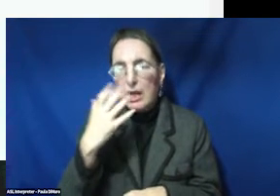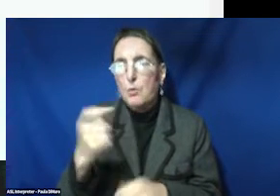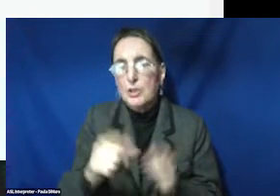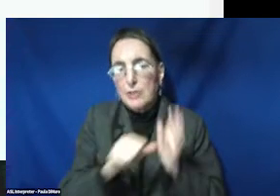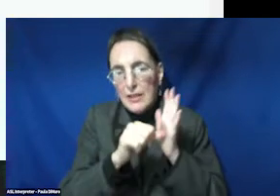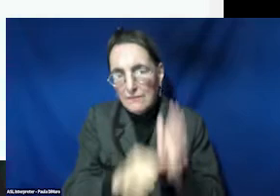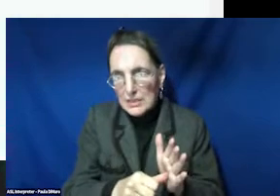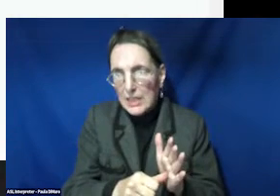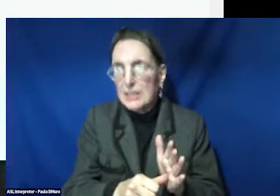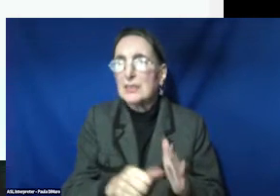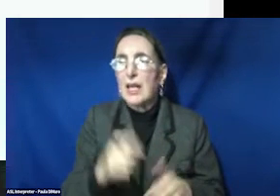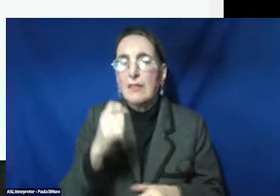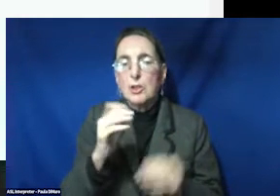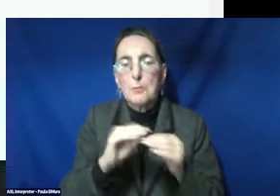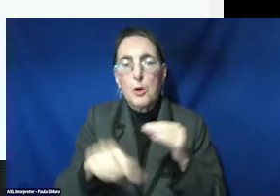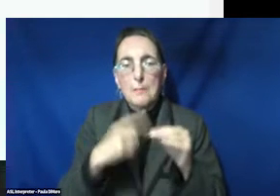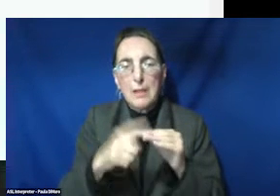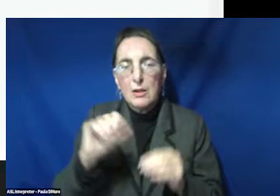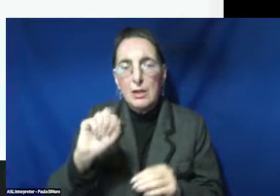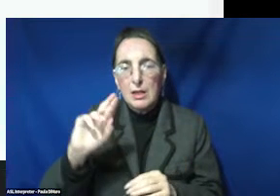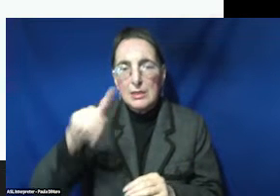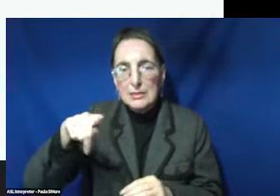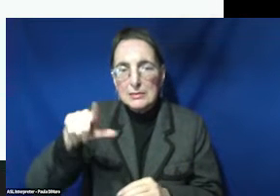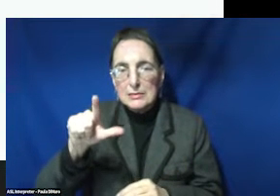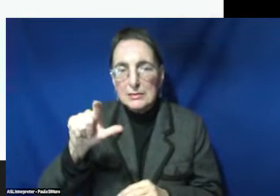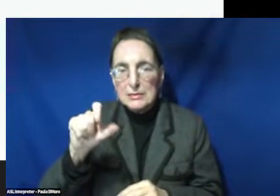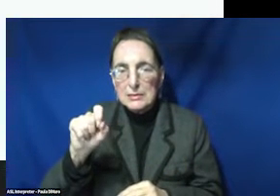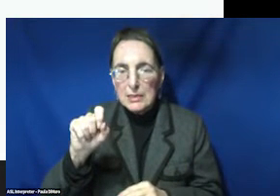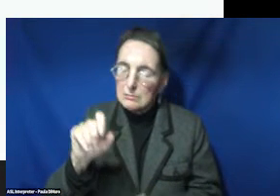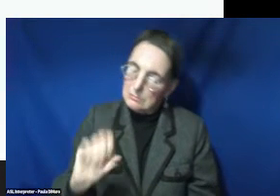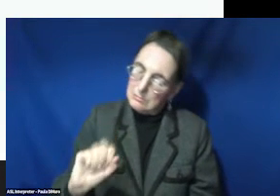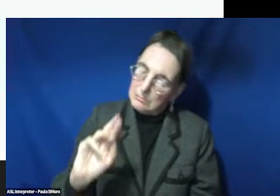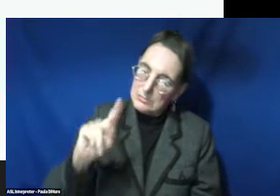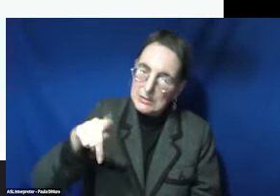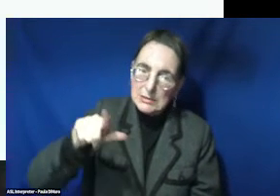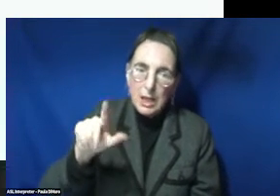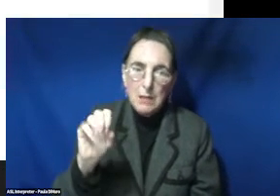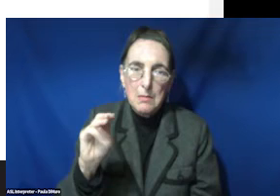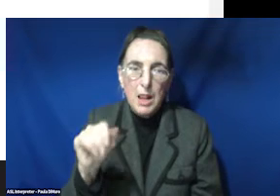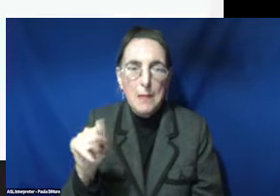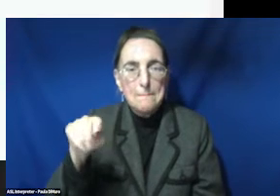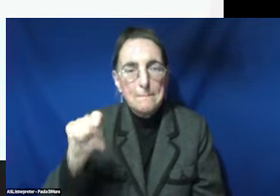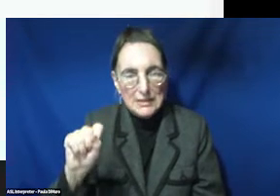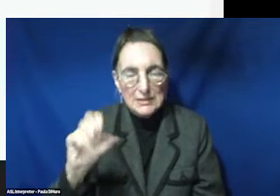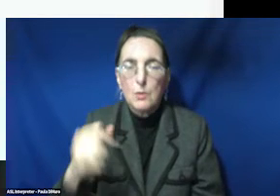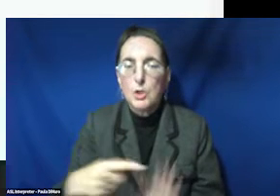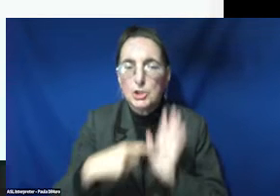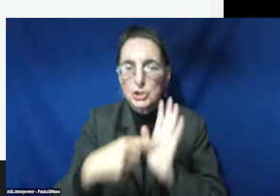So that's something we've recently released. And I would like to show you that very quickly. So I want to go back to the home page.